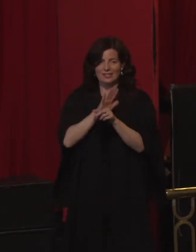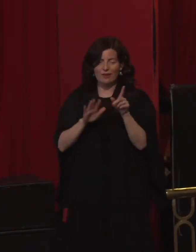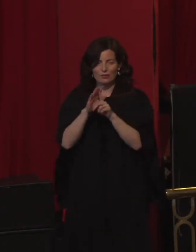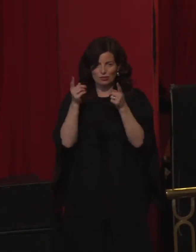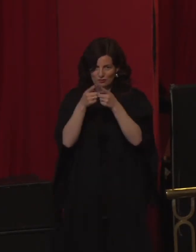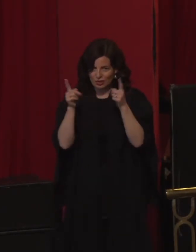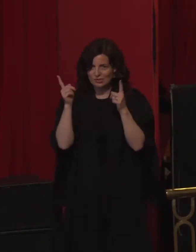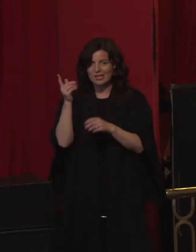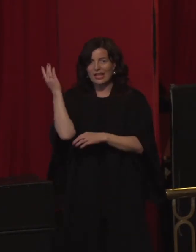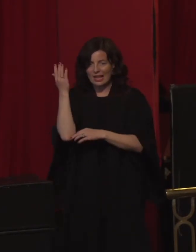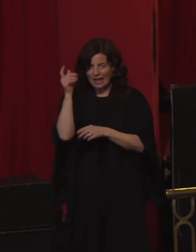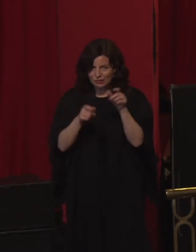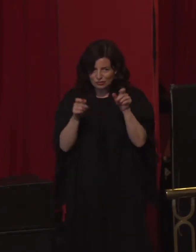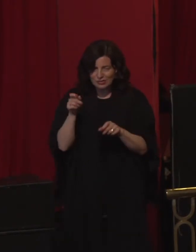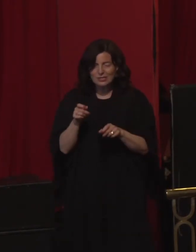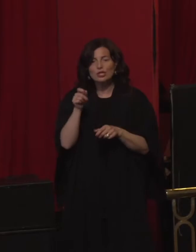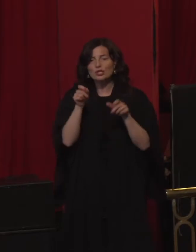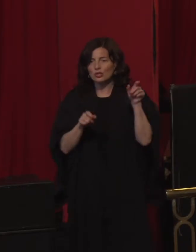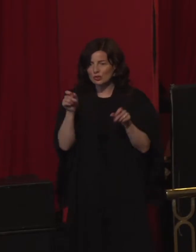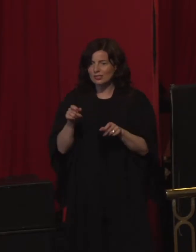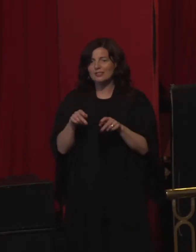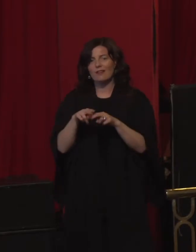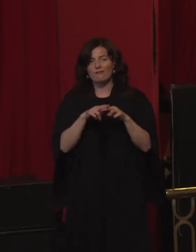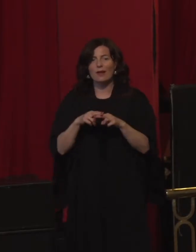fellow students and families for supporting us and helping us to get where we are today.